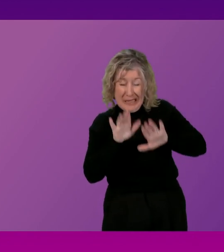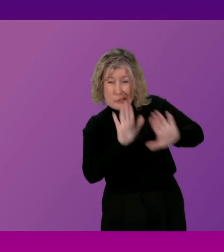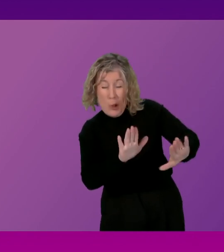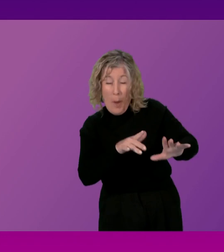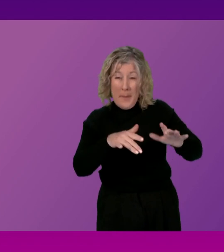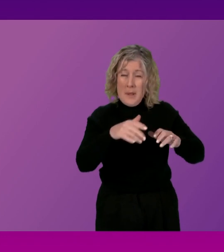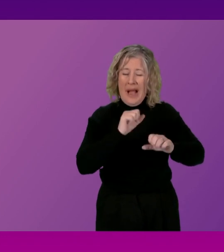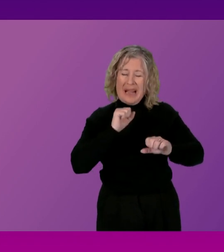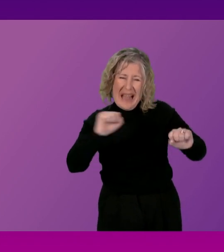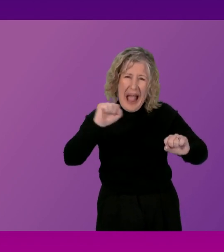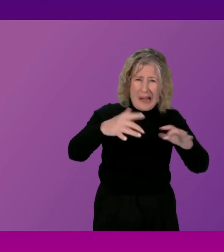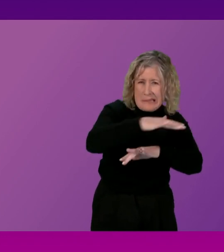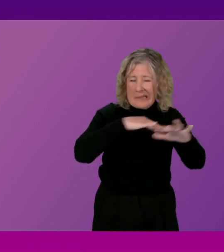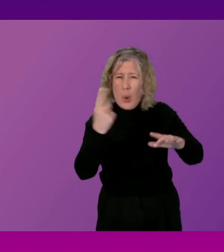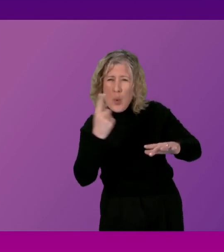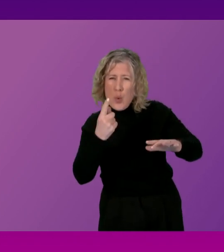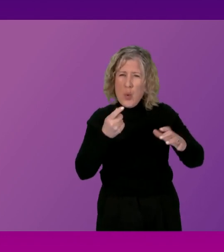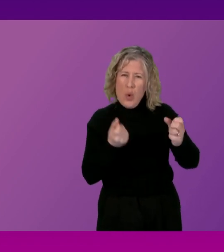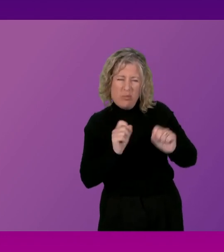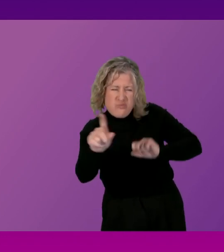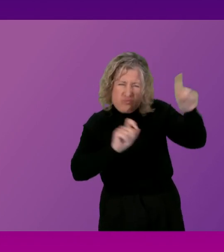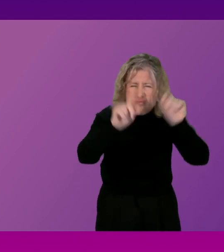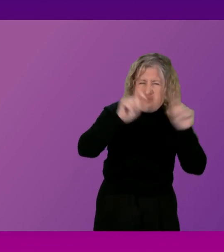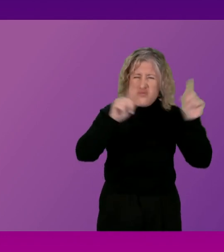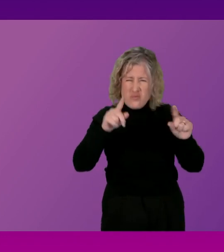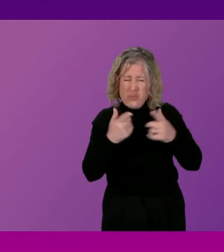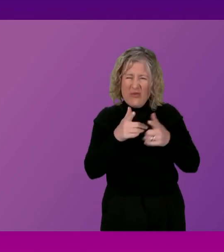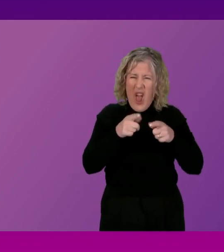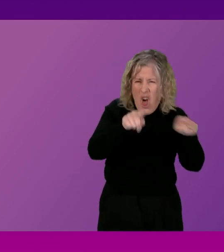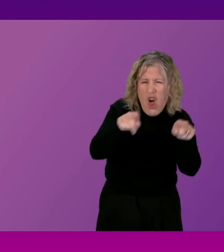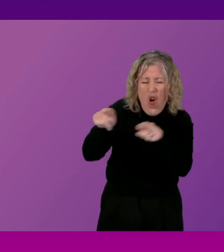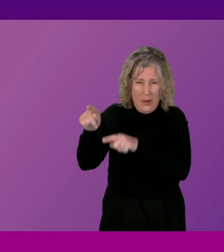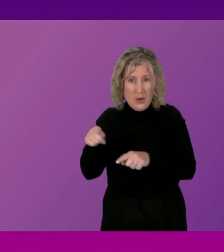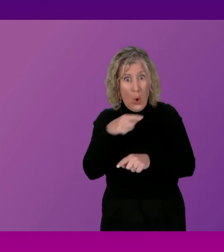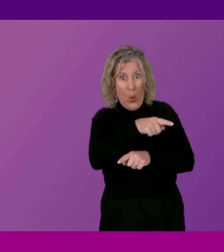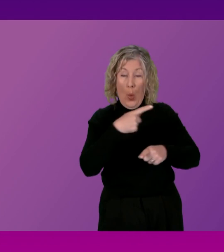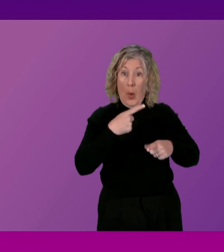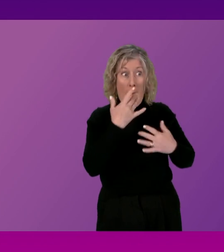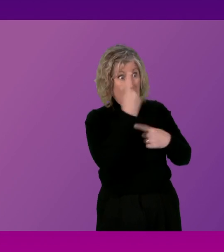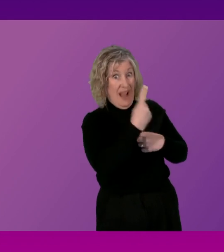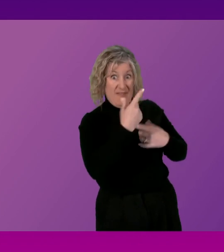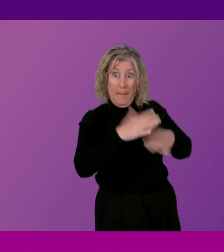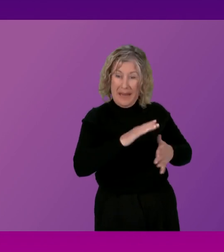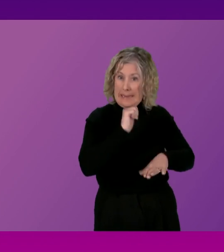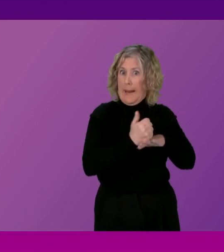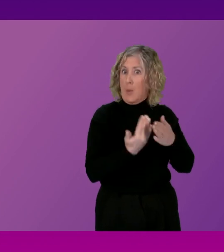Will Humza Yousaf explain why his rushed firework law is being ignored by councils that are